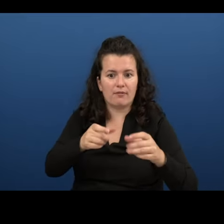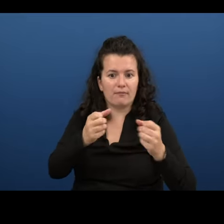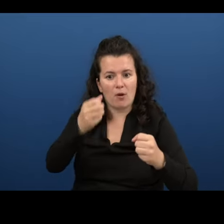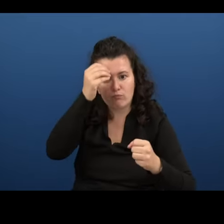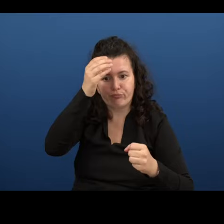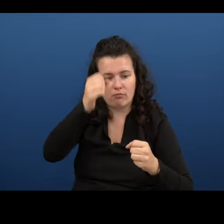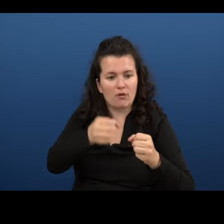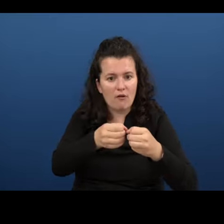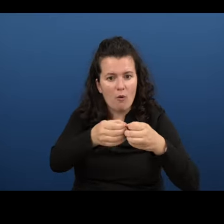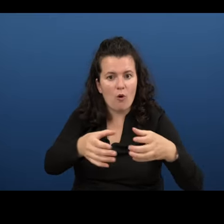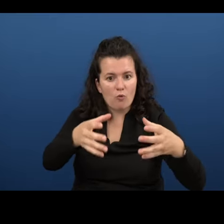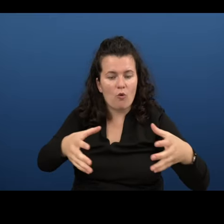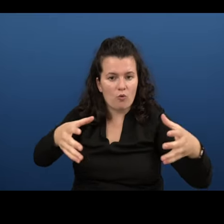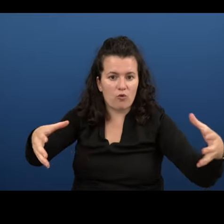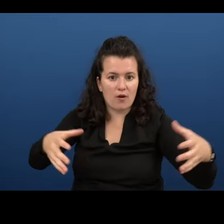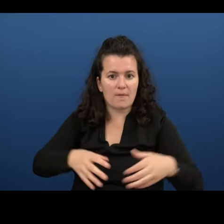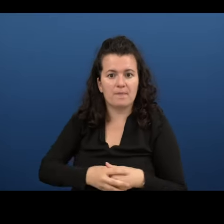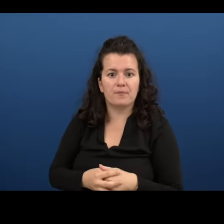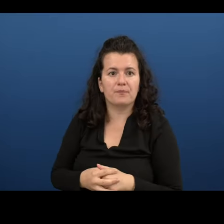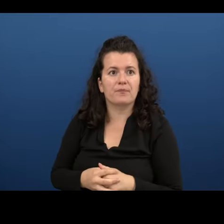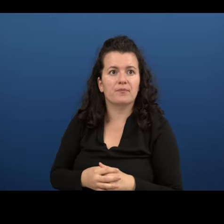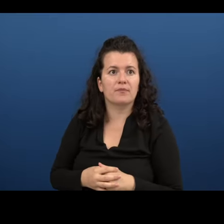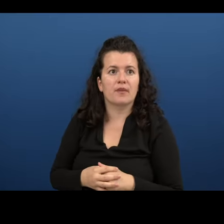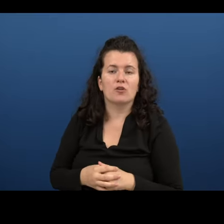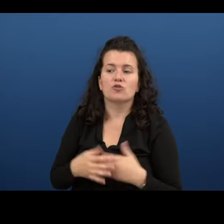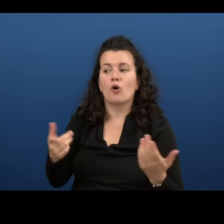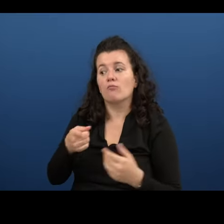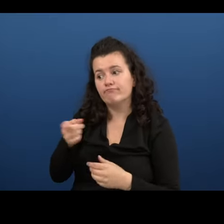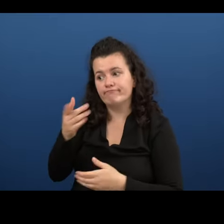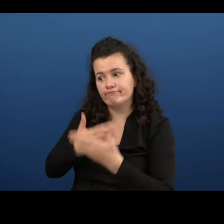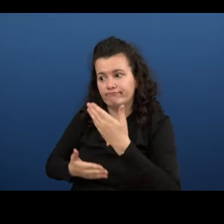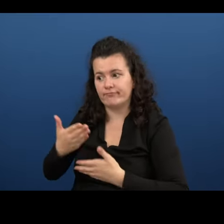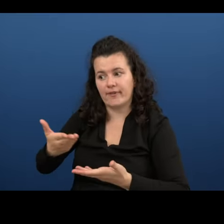16:29:38 TV boards and issues or certification, particularly in the informal economy because